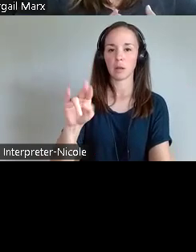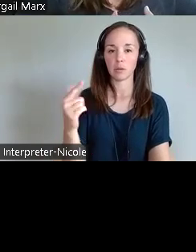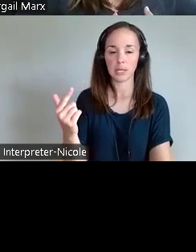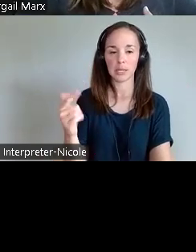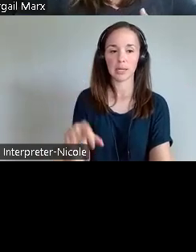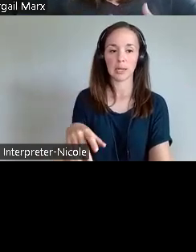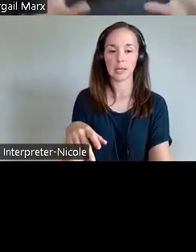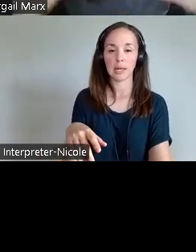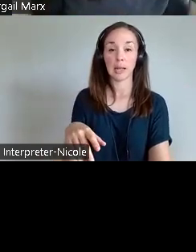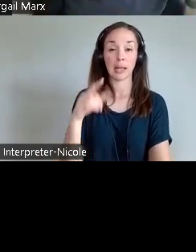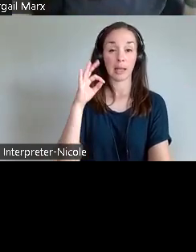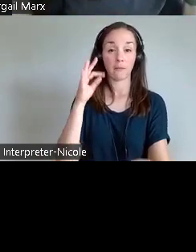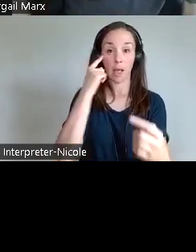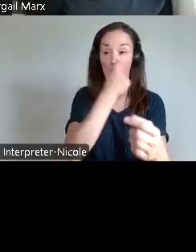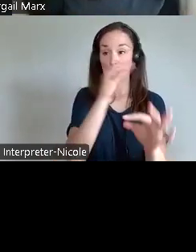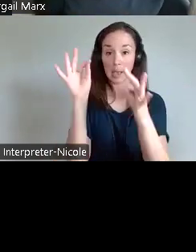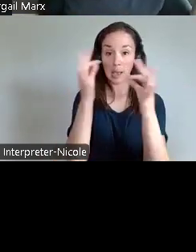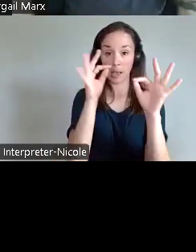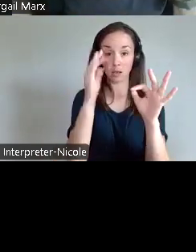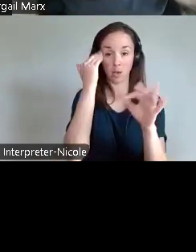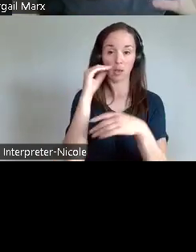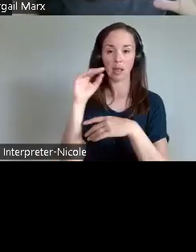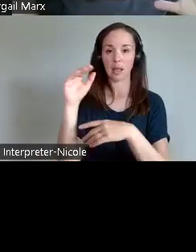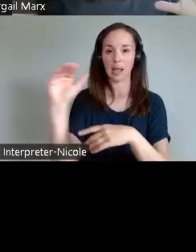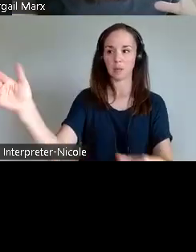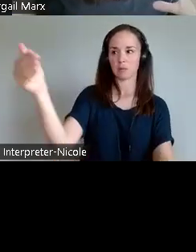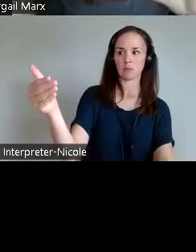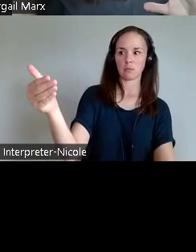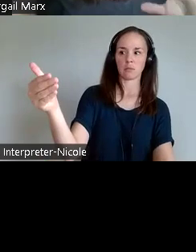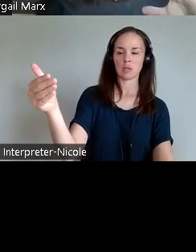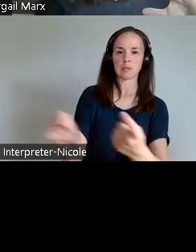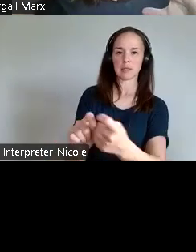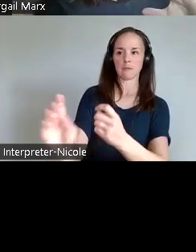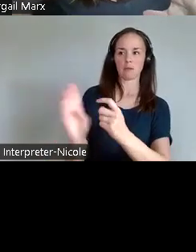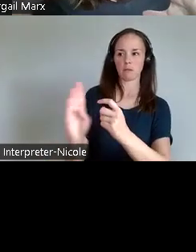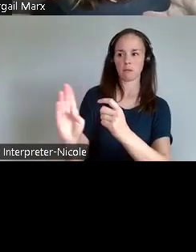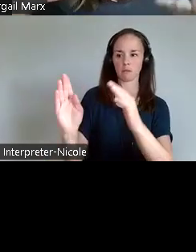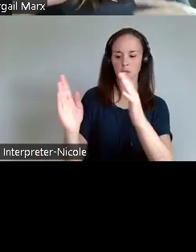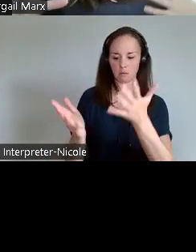a head pointer, the device has to be positioned in a very particular place for that access to work.